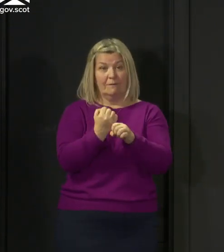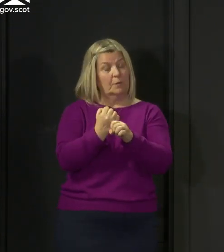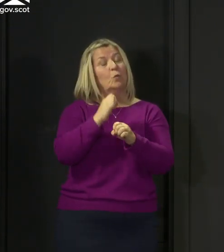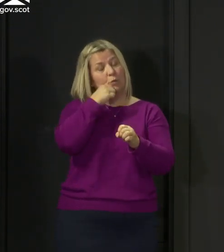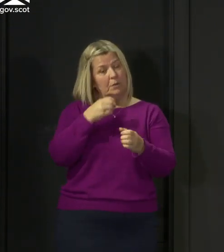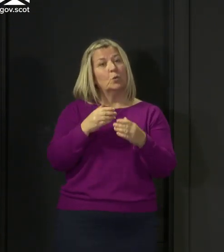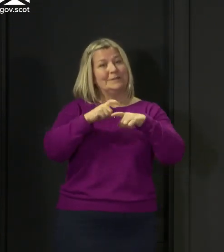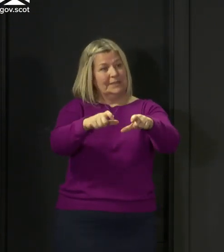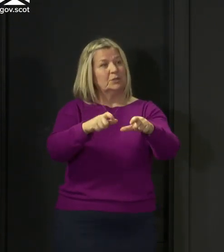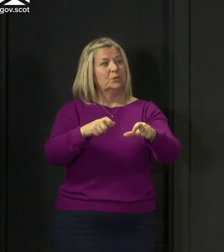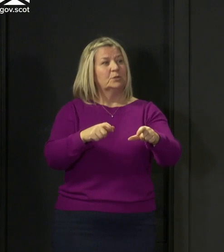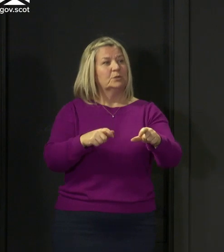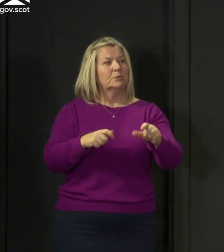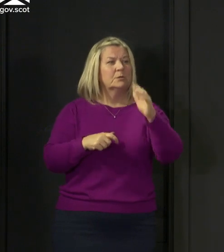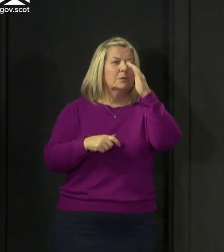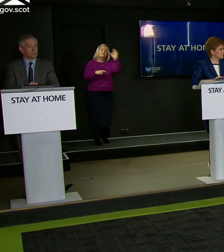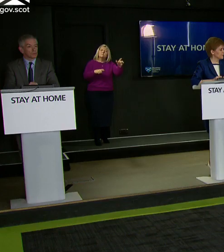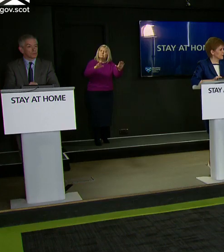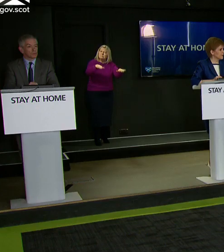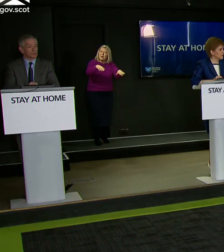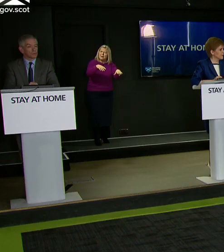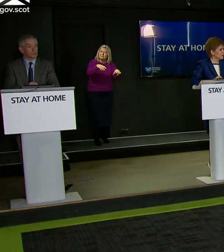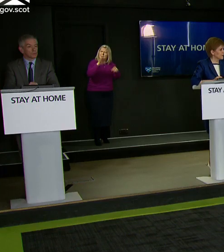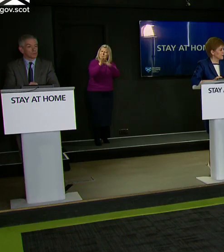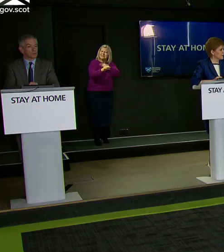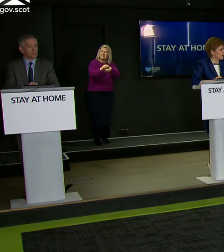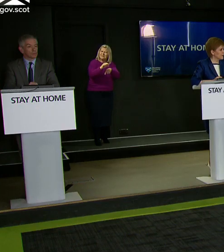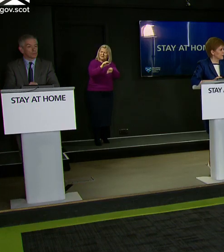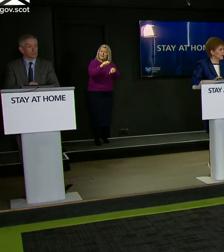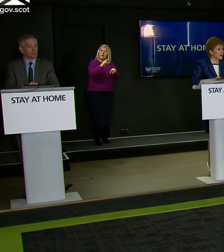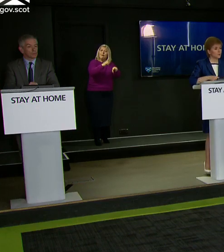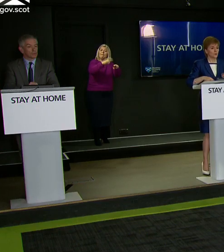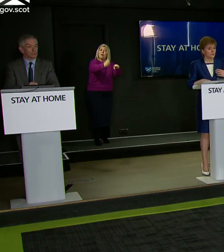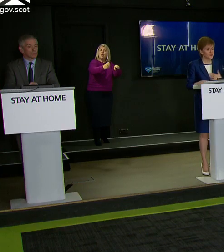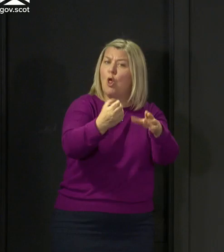I was particularly asking about furlough money, though, because that is what he is living on at the moment.